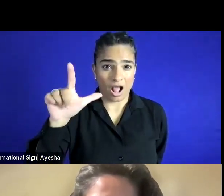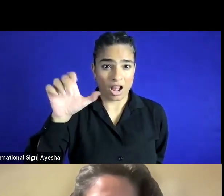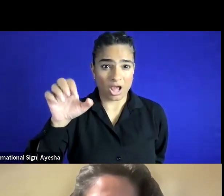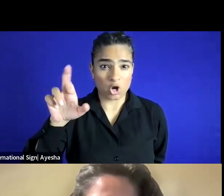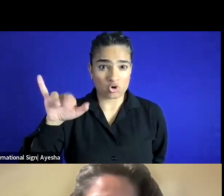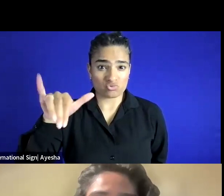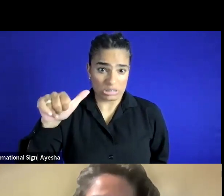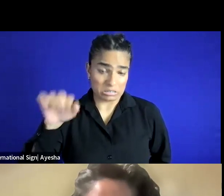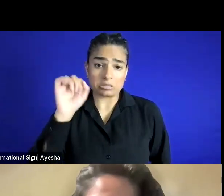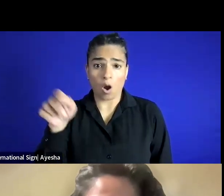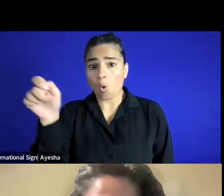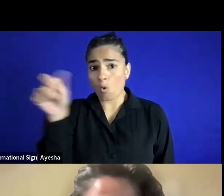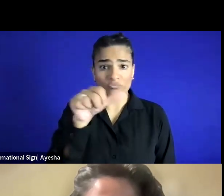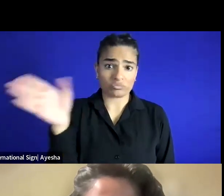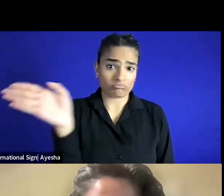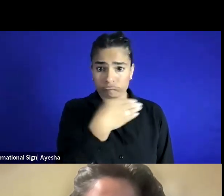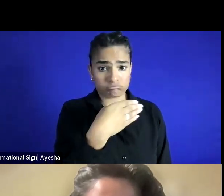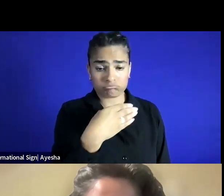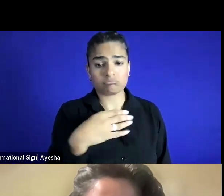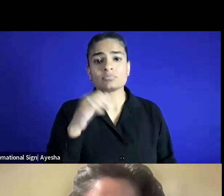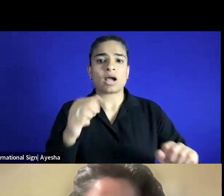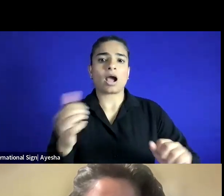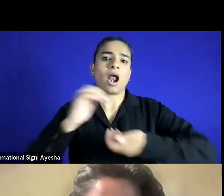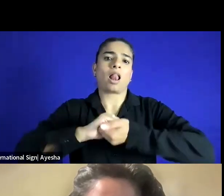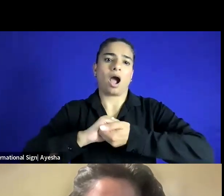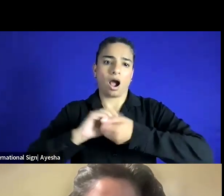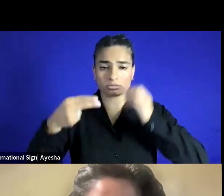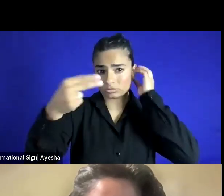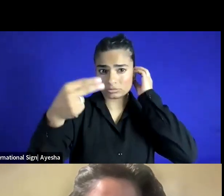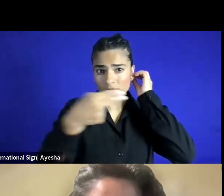So I'll use because I like my city so much. Let me use that